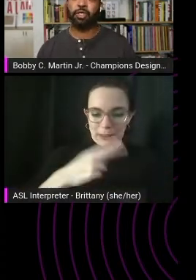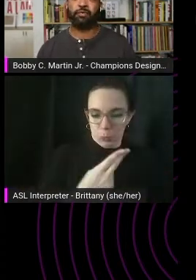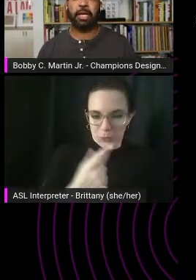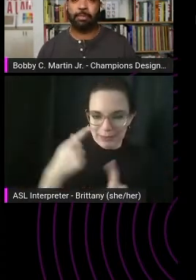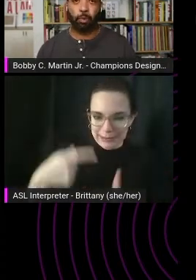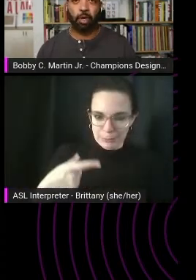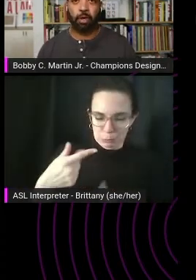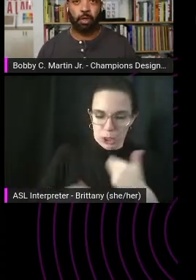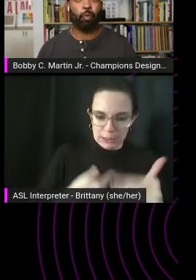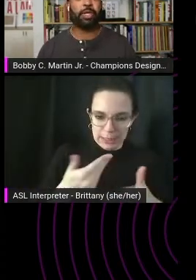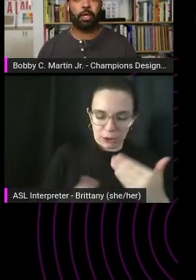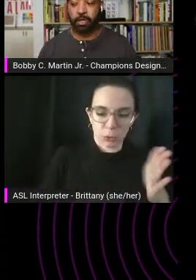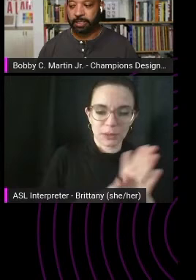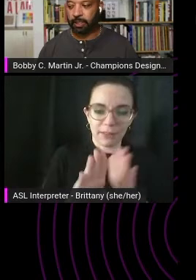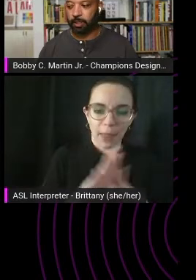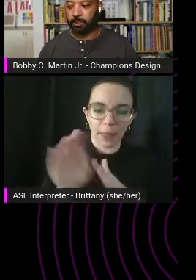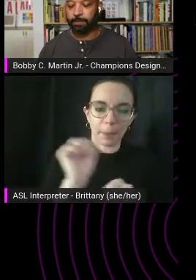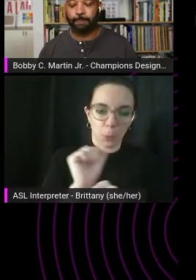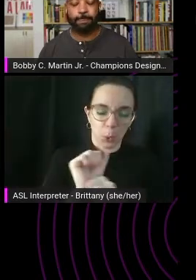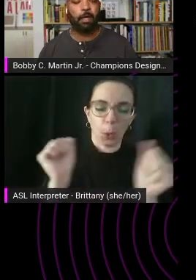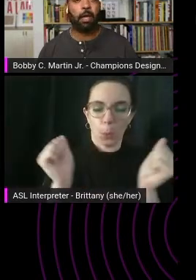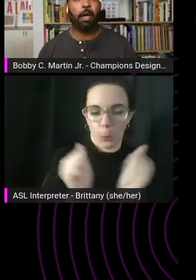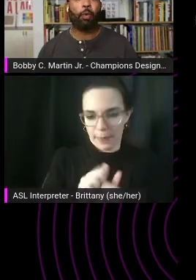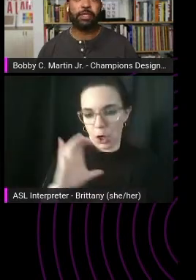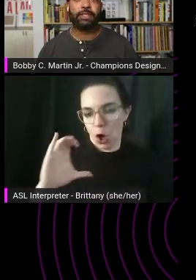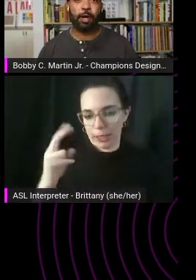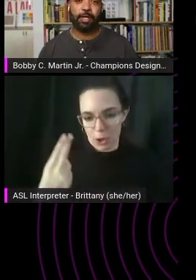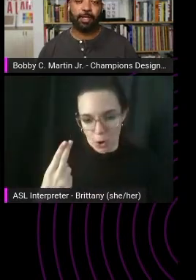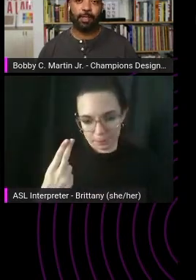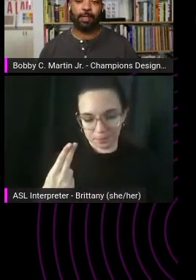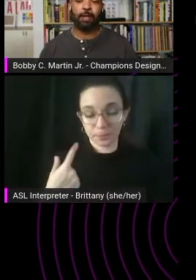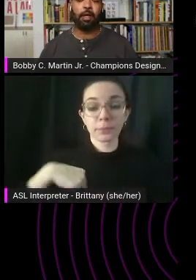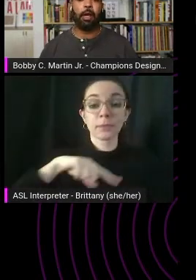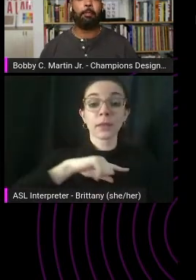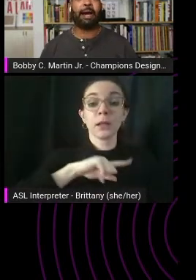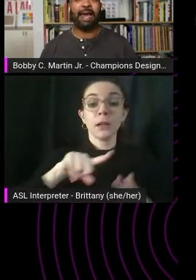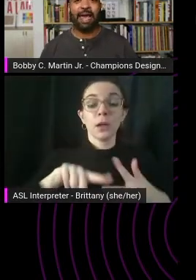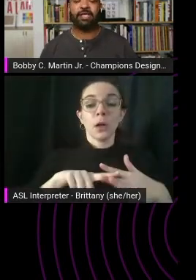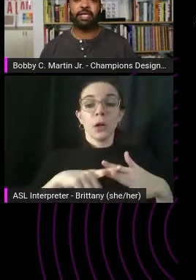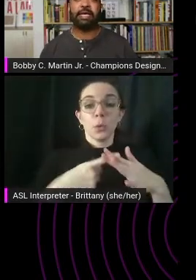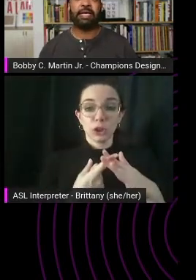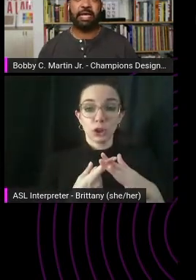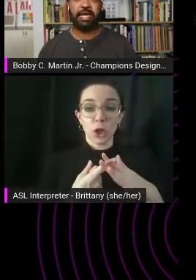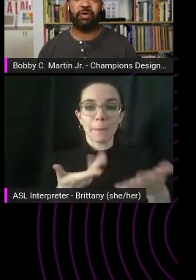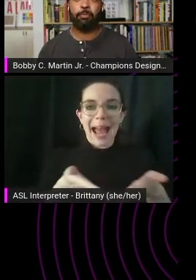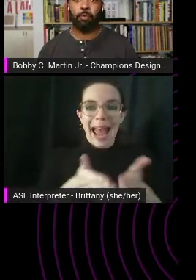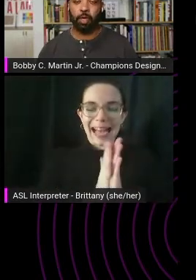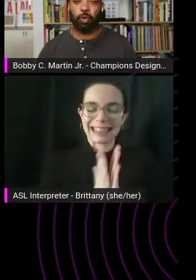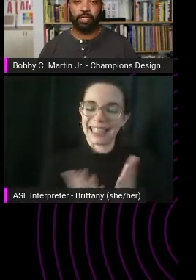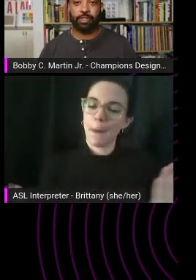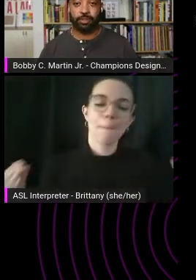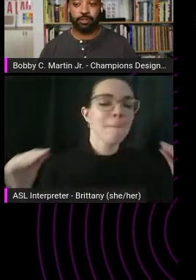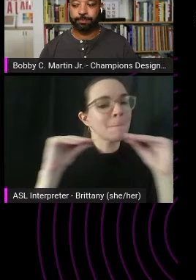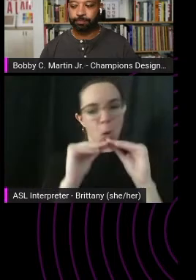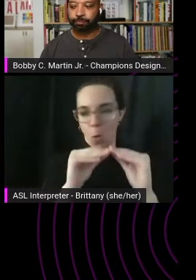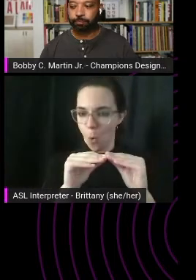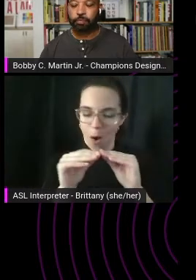to develop the work with Carnegie Hall. We started by asking even more questions.